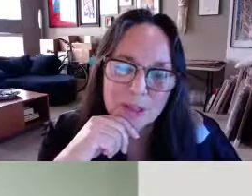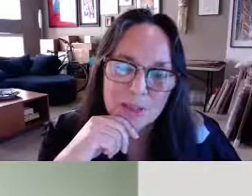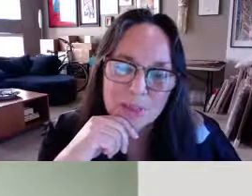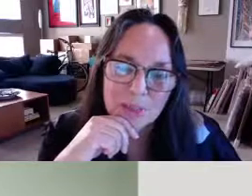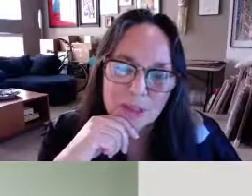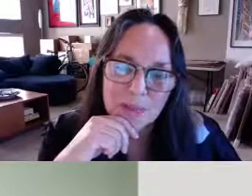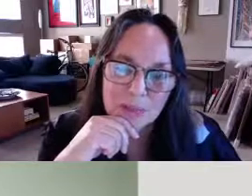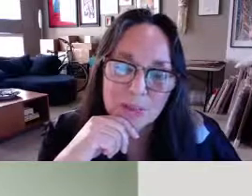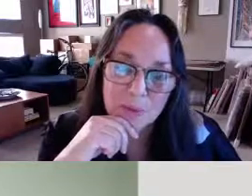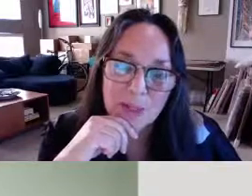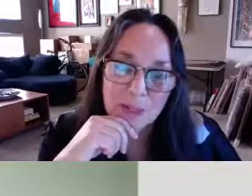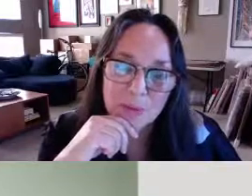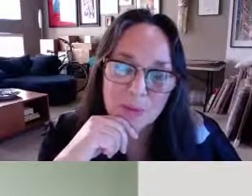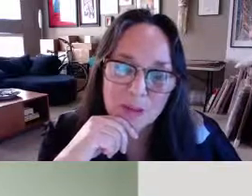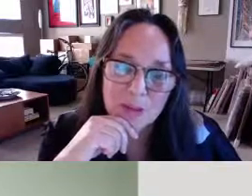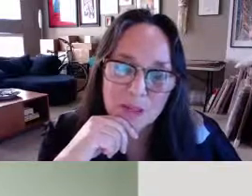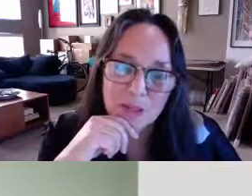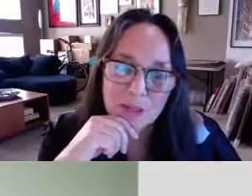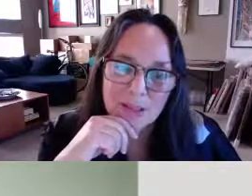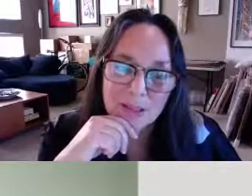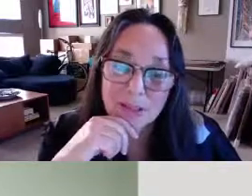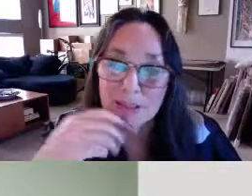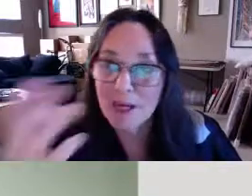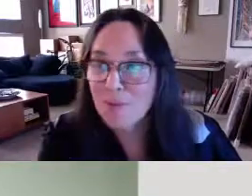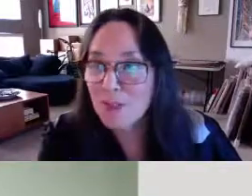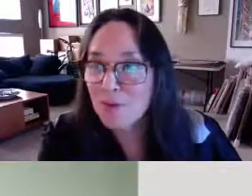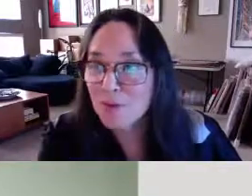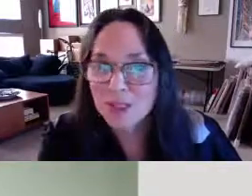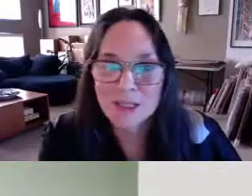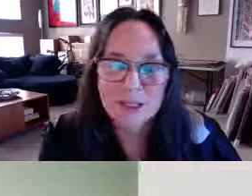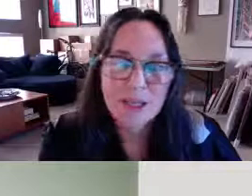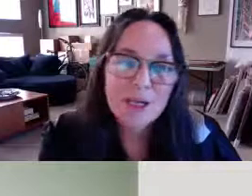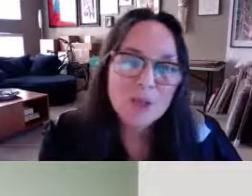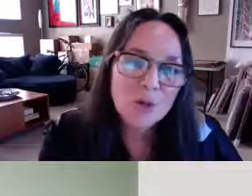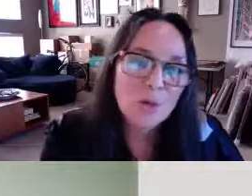to be able to be able to make these works and then and then to have them together like this so